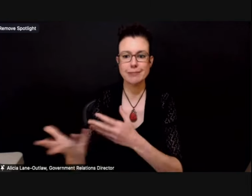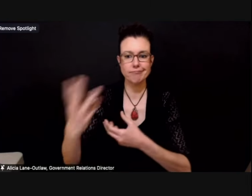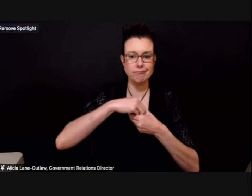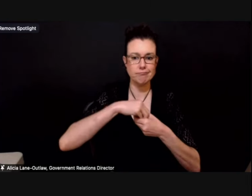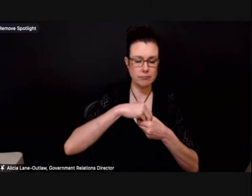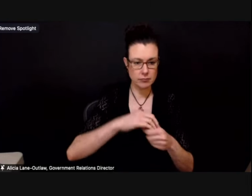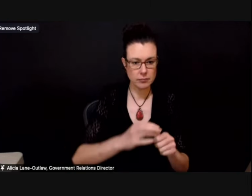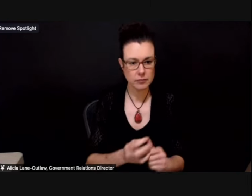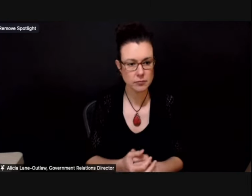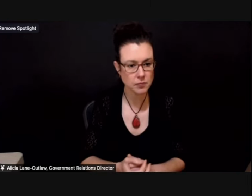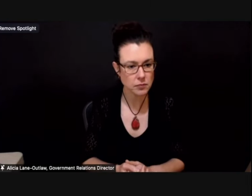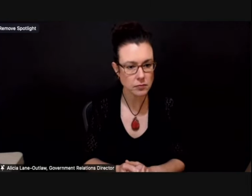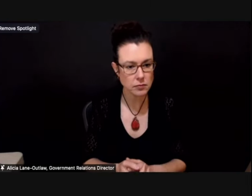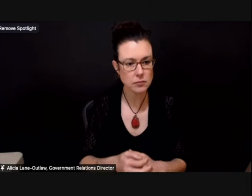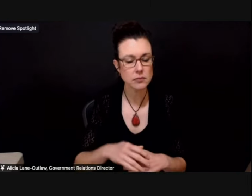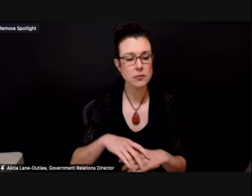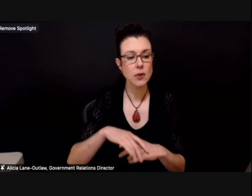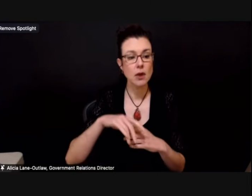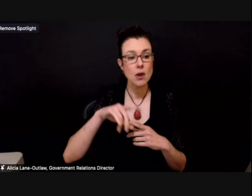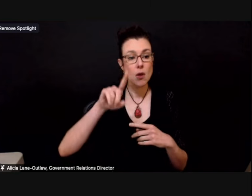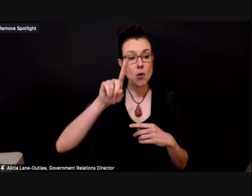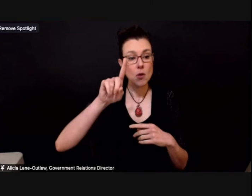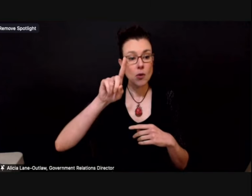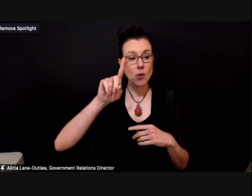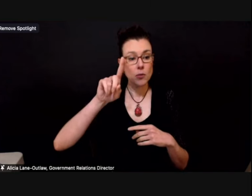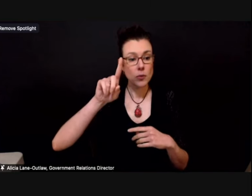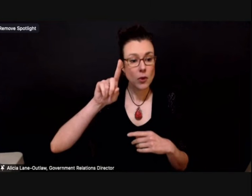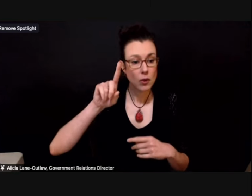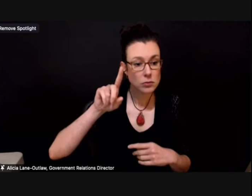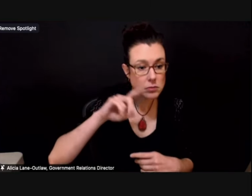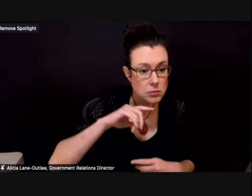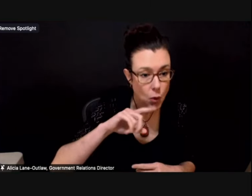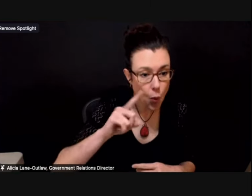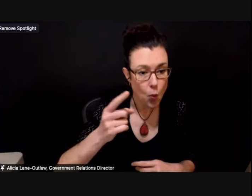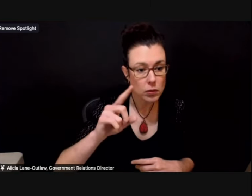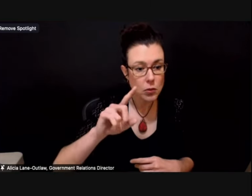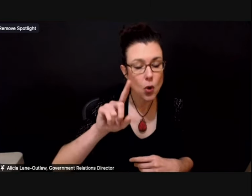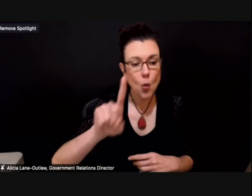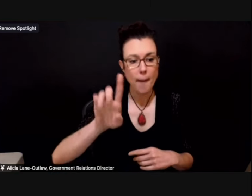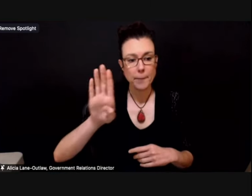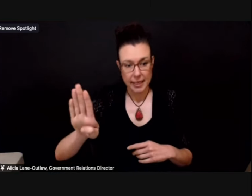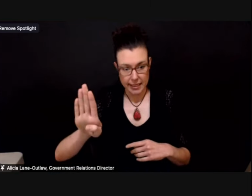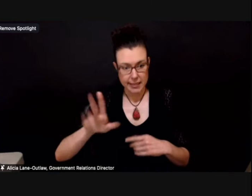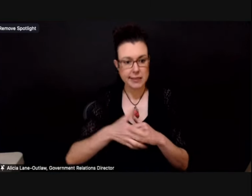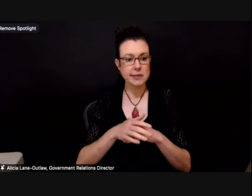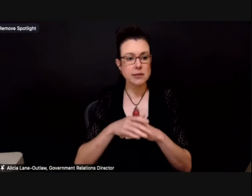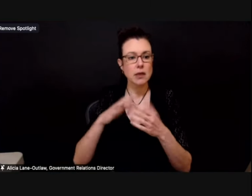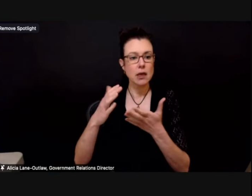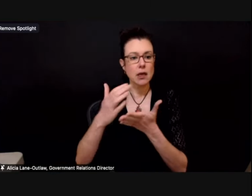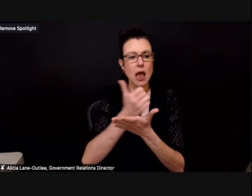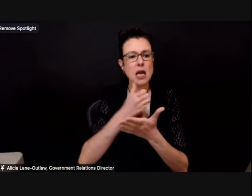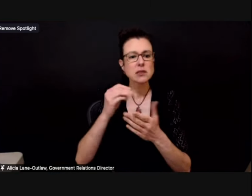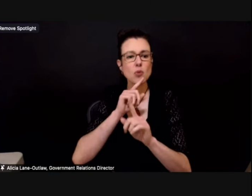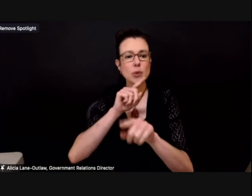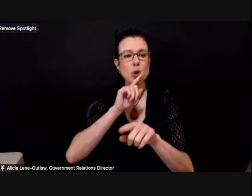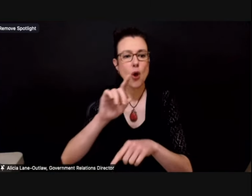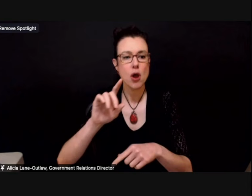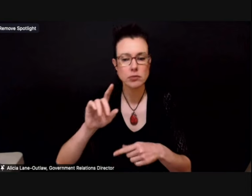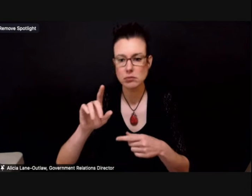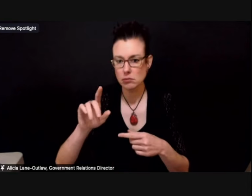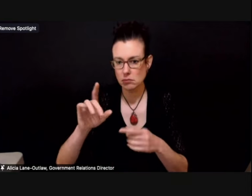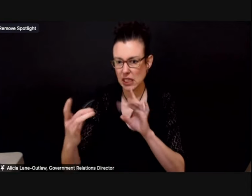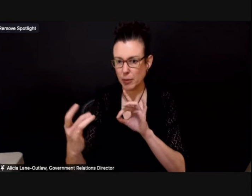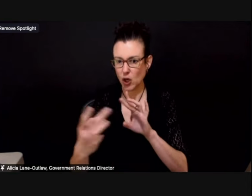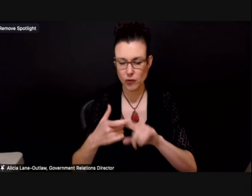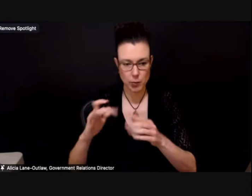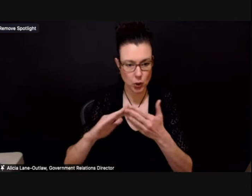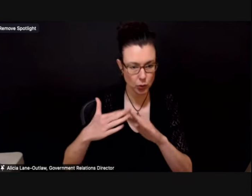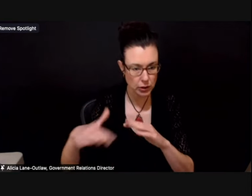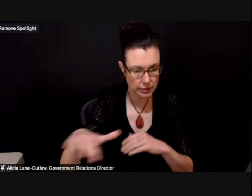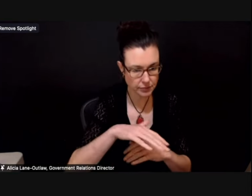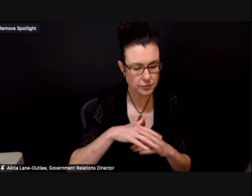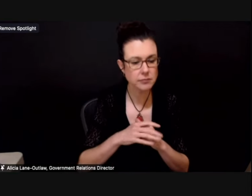Goal #1b: Collect and report input from communities